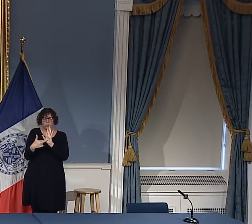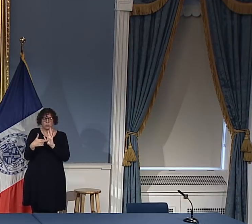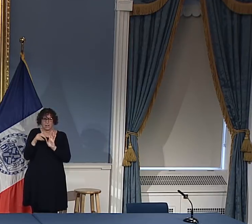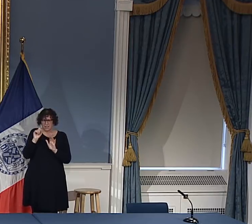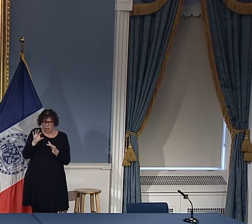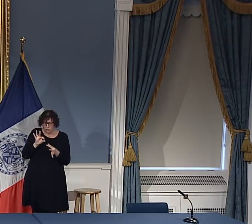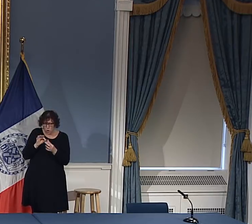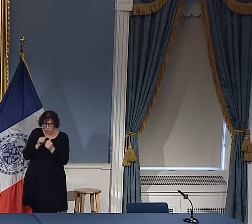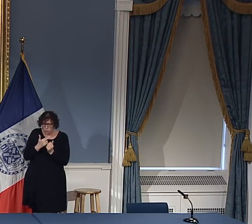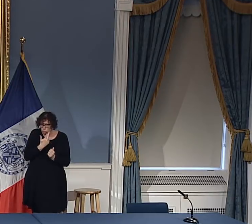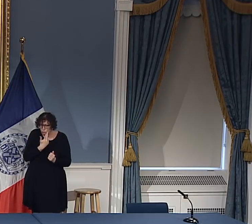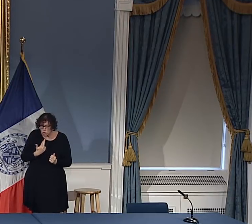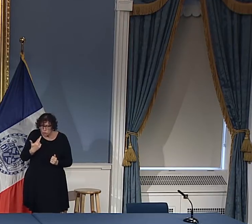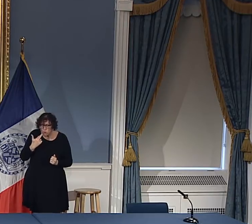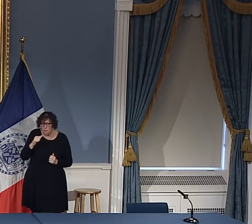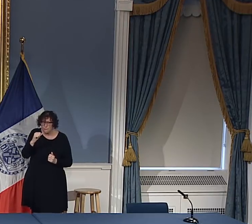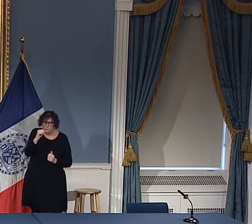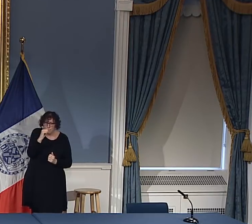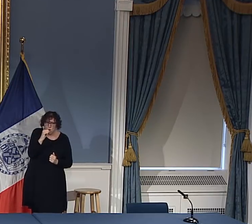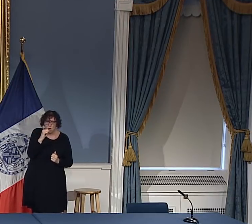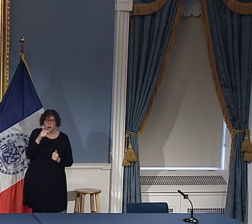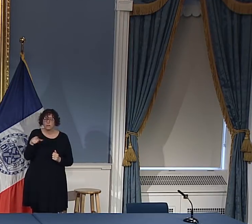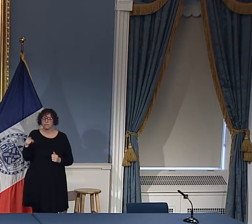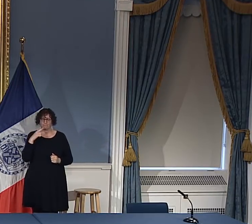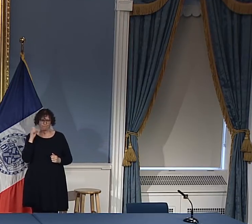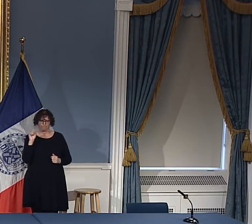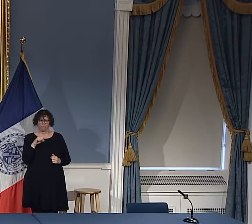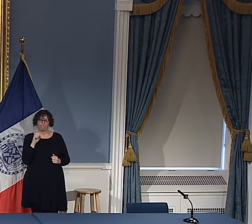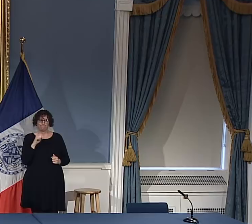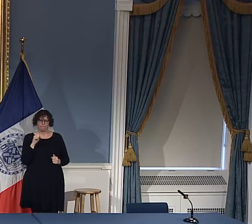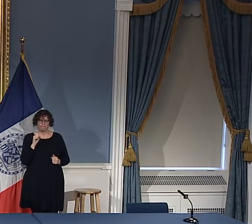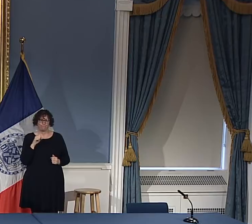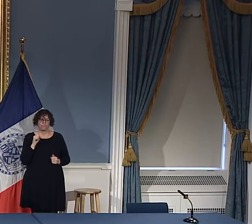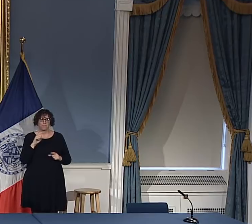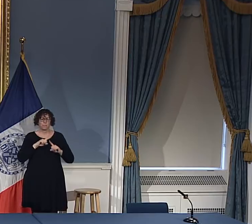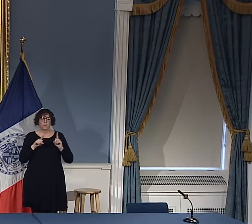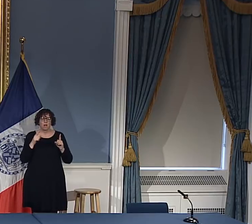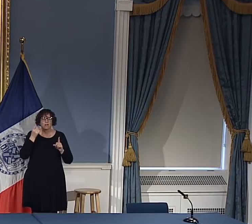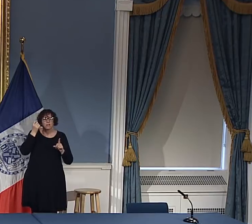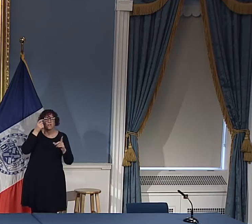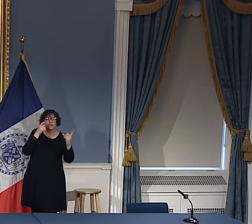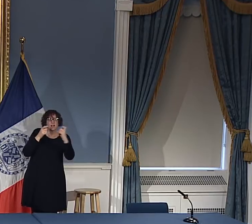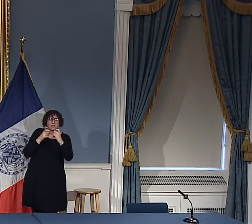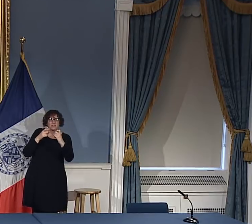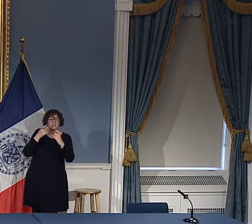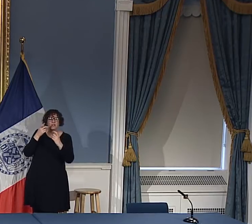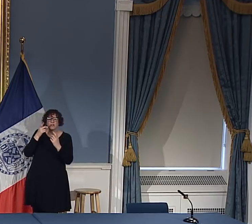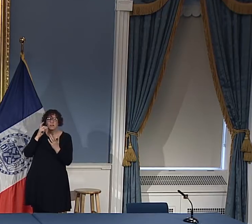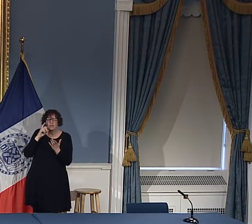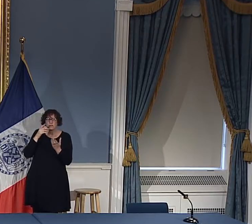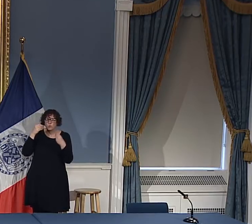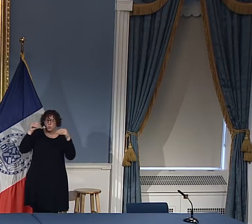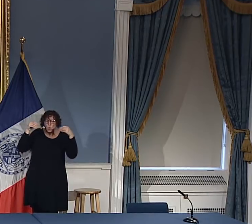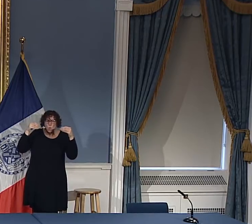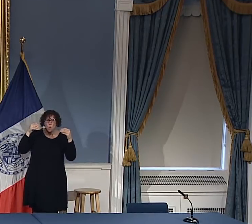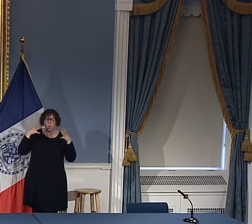E YS. MY QUESTION IS REALLY -- HAS TO WDOI ATHLL THE STORES THAT ARE OPN.E